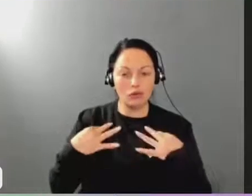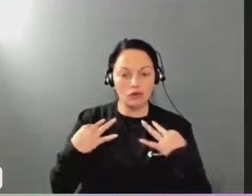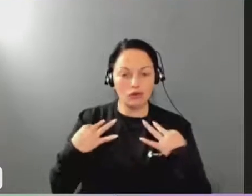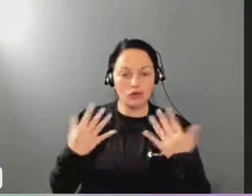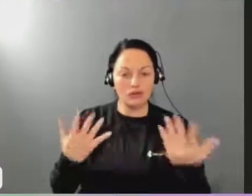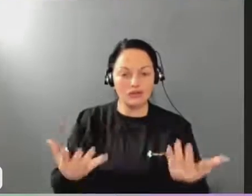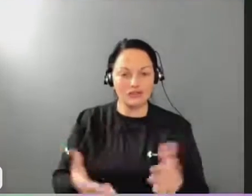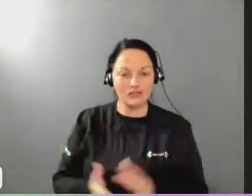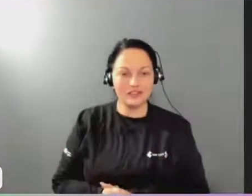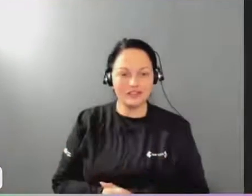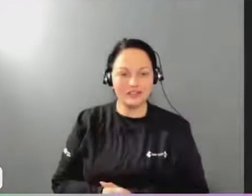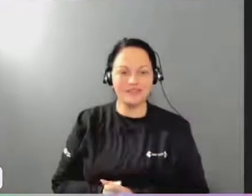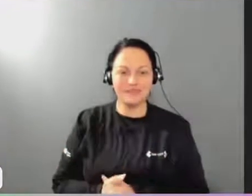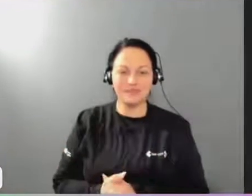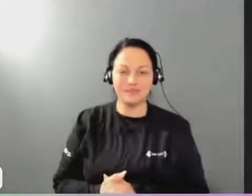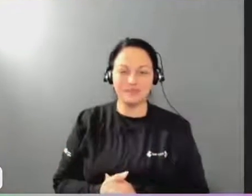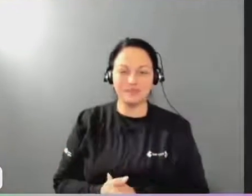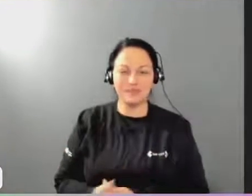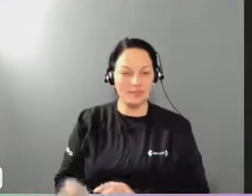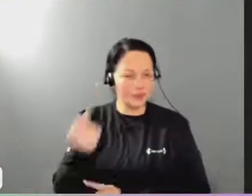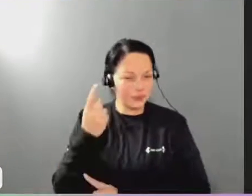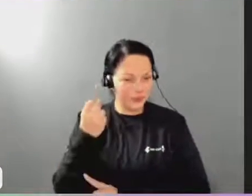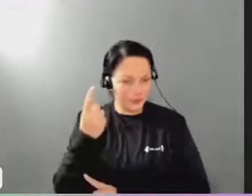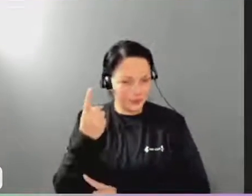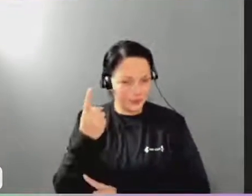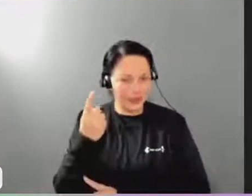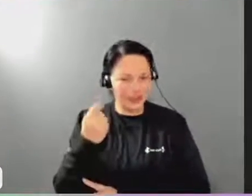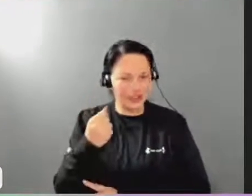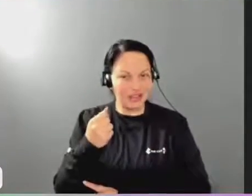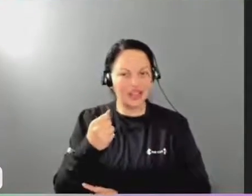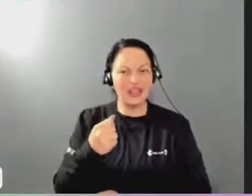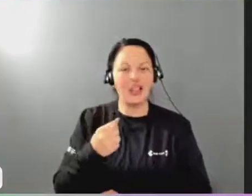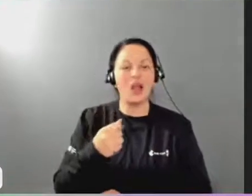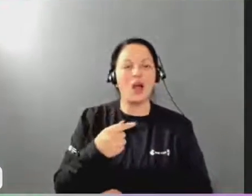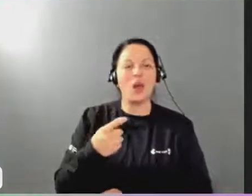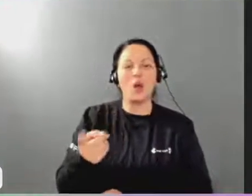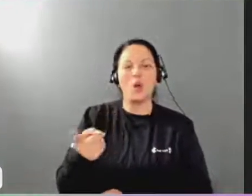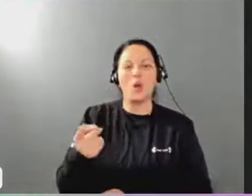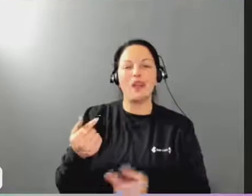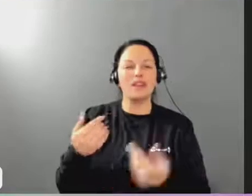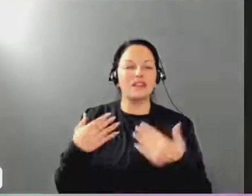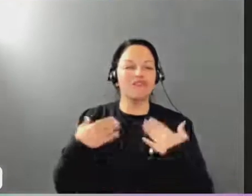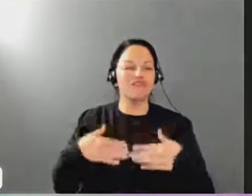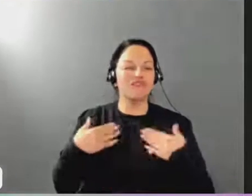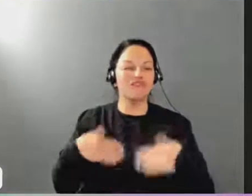[Michael Harshbarger] I'm gonna answer the one question that somebody asked about your purple shirt here you have to